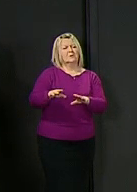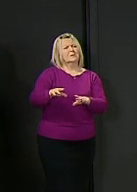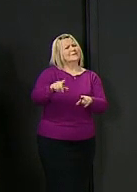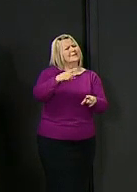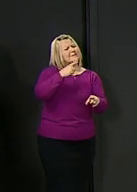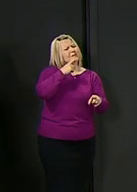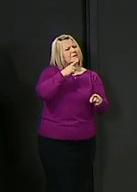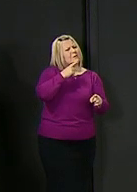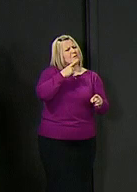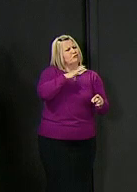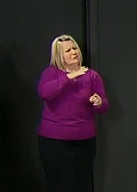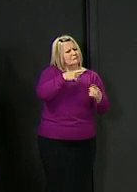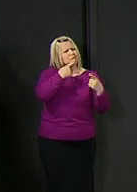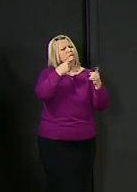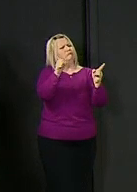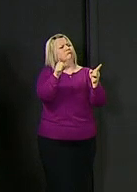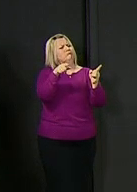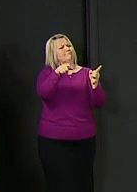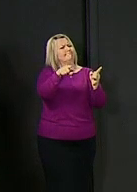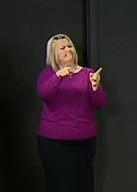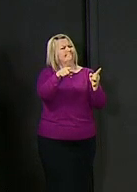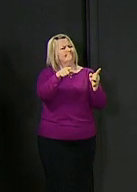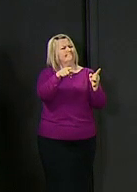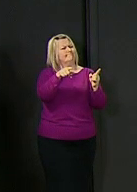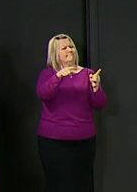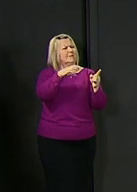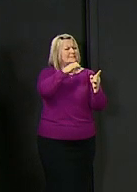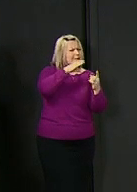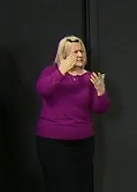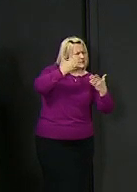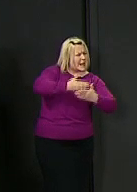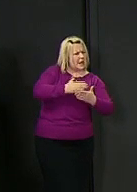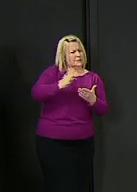Sunday morning and that reflected what you said, the information the Government had on